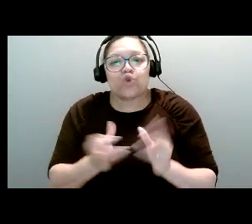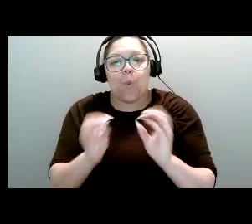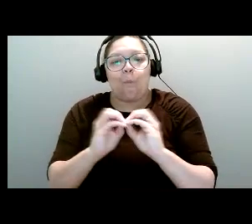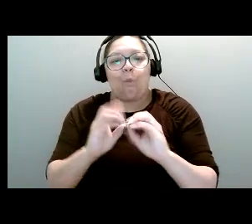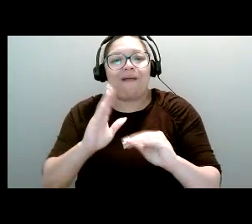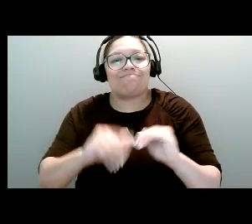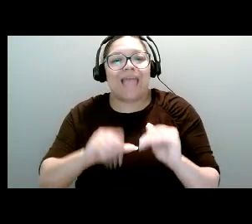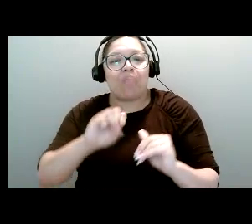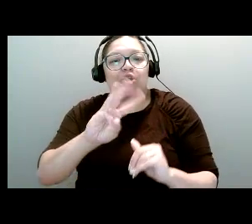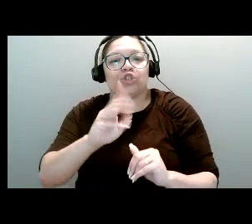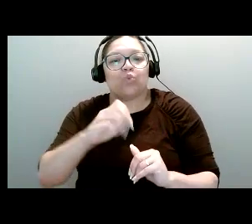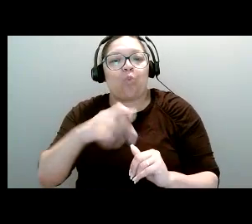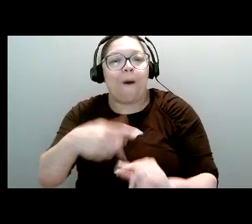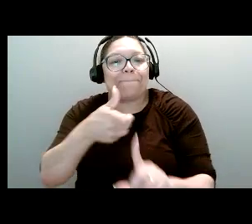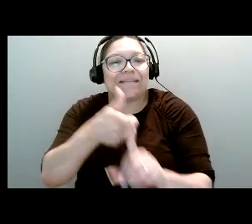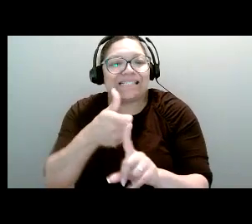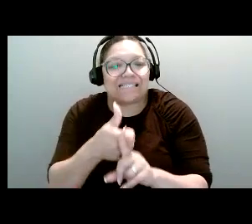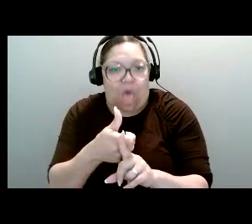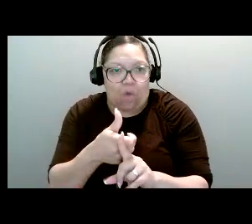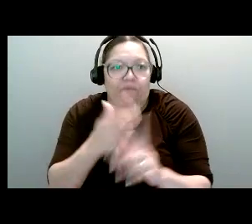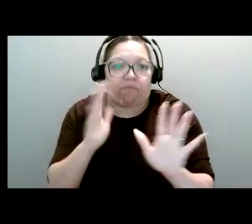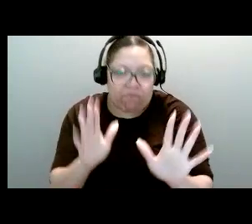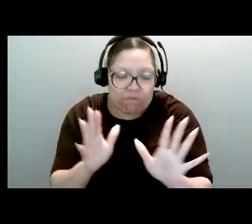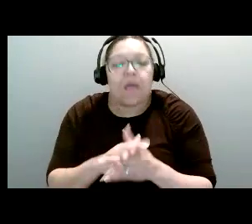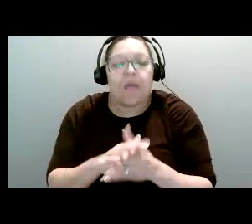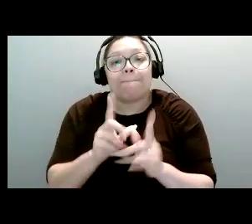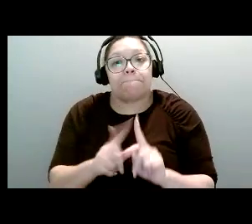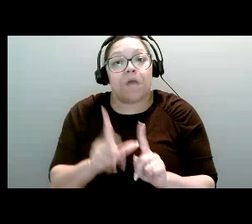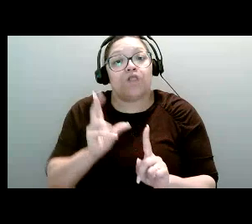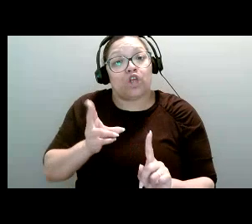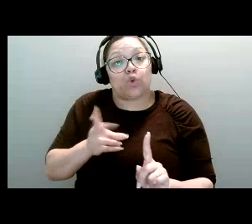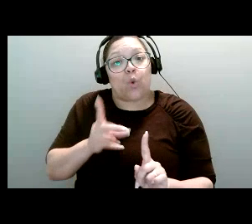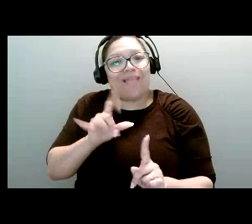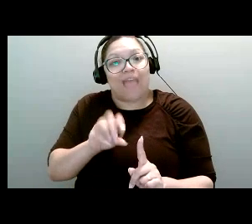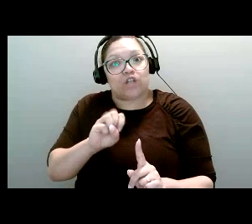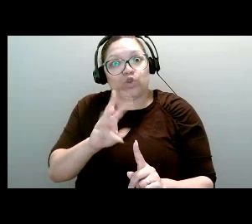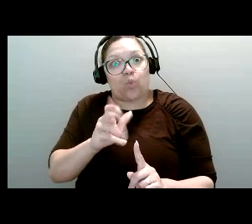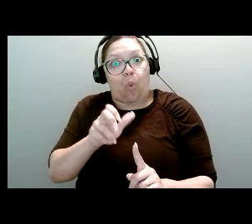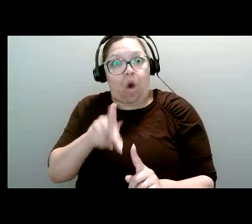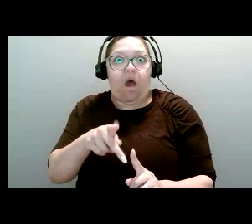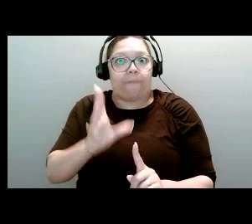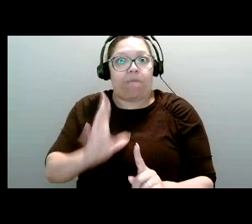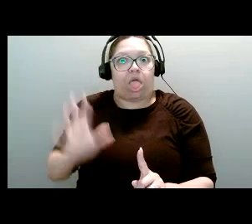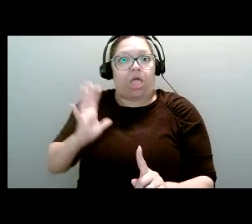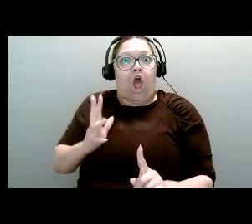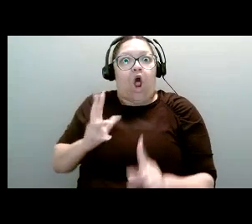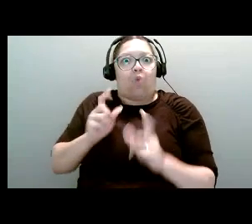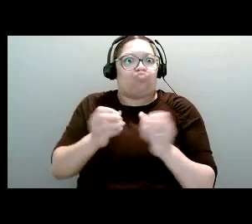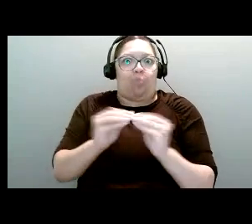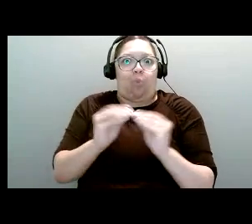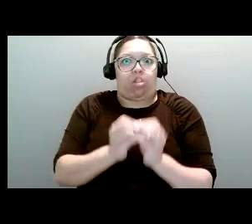itself takes up. But of course, historically, the swamp was much, much larger and took up more of this landscape.